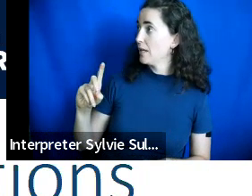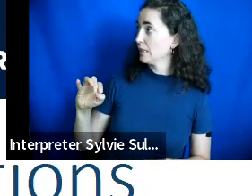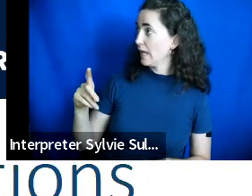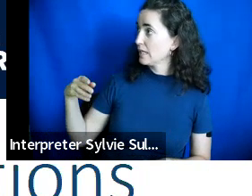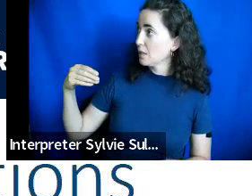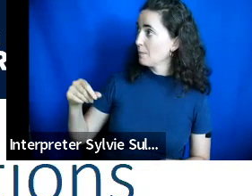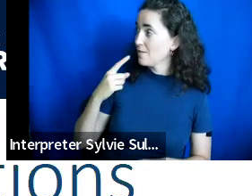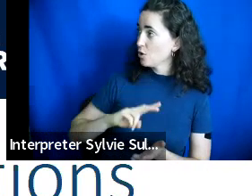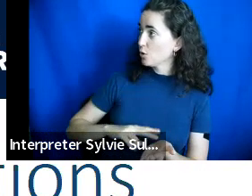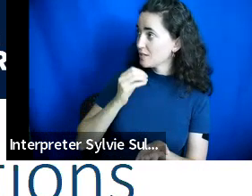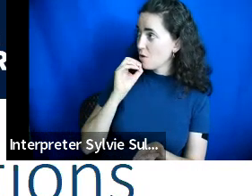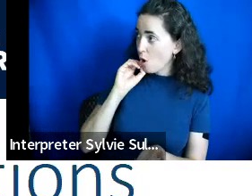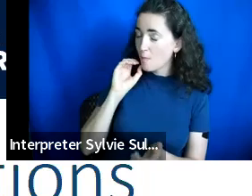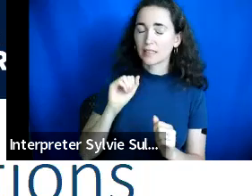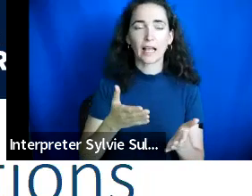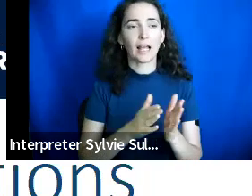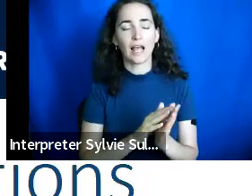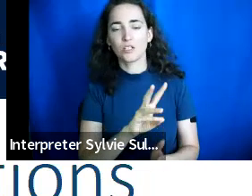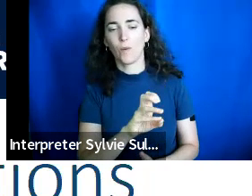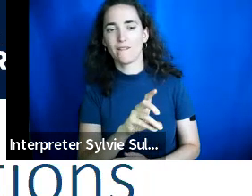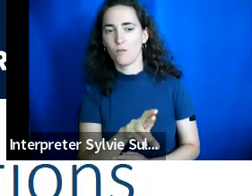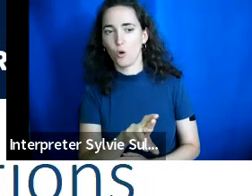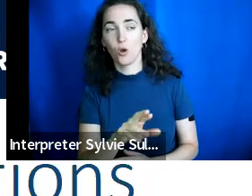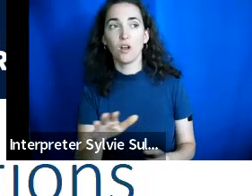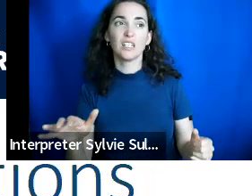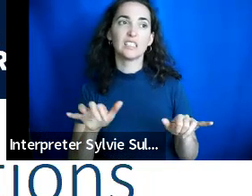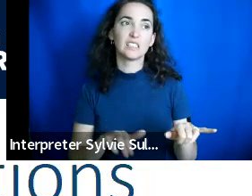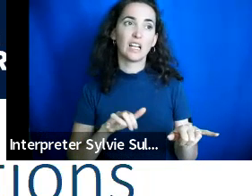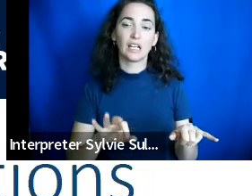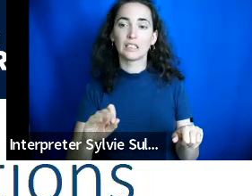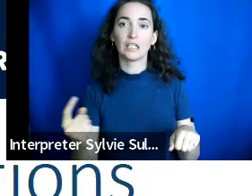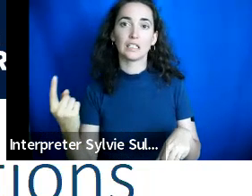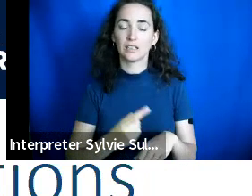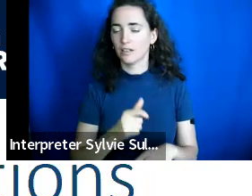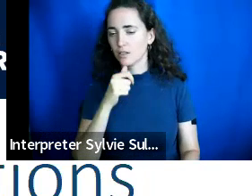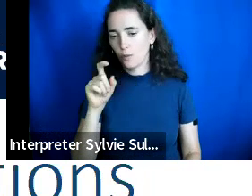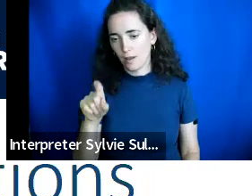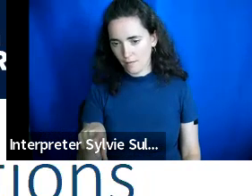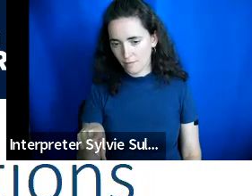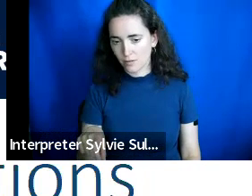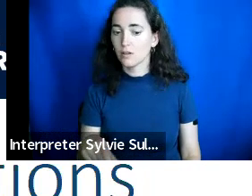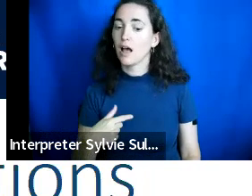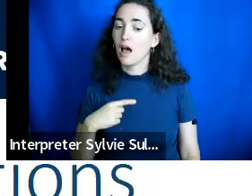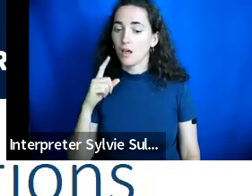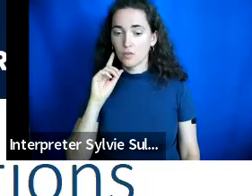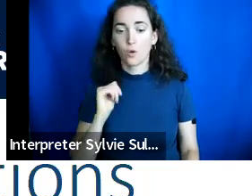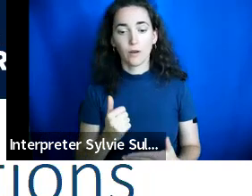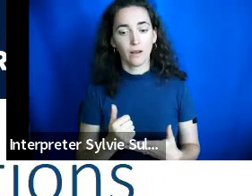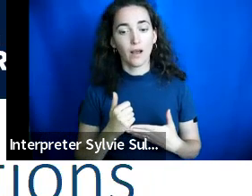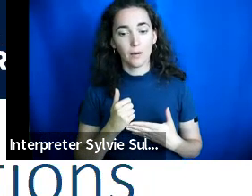They can request a waiver. They don't have to stay the full 90 days. I just, I thought it would be helpful information to everyone on the phone.